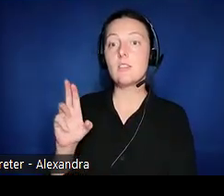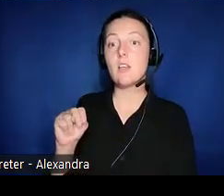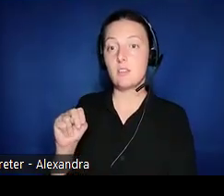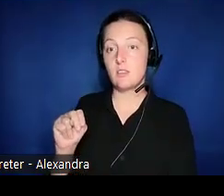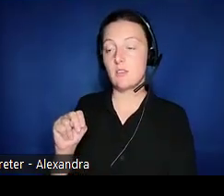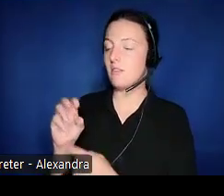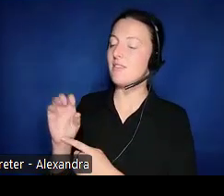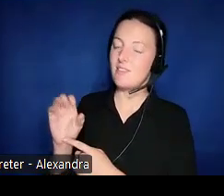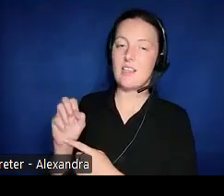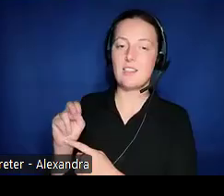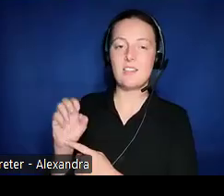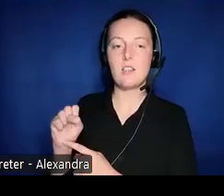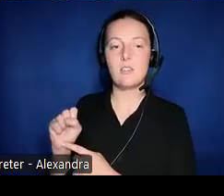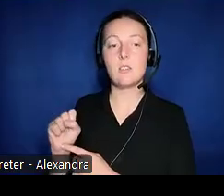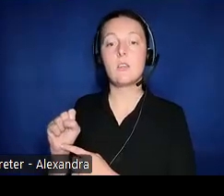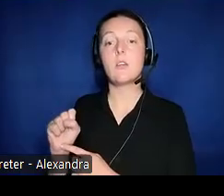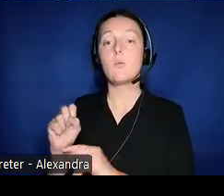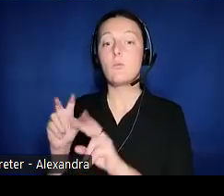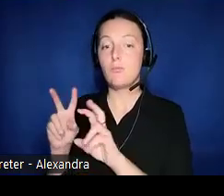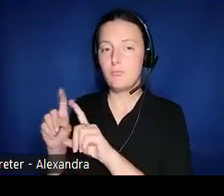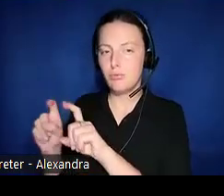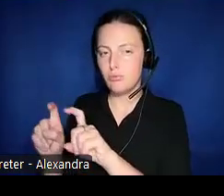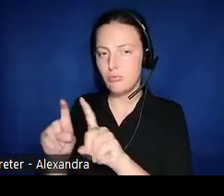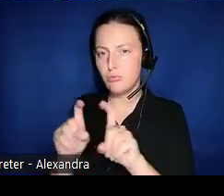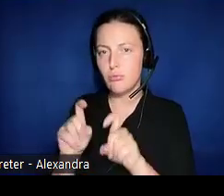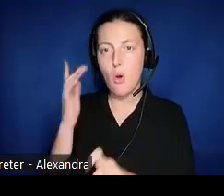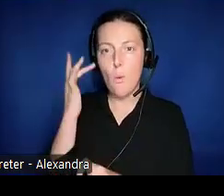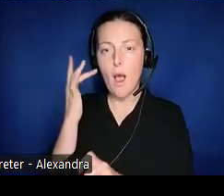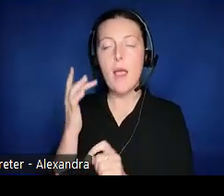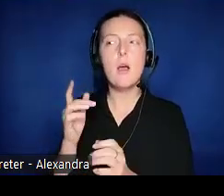And so you want to figure out what the total amount of uh money that you either are taking in